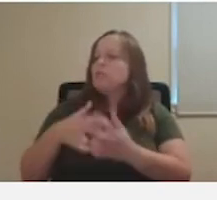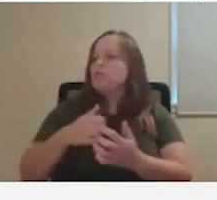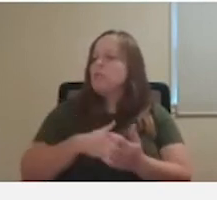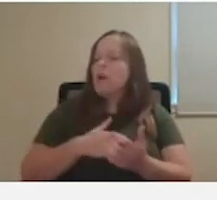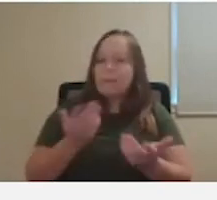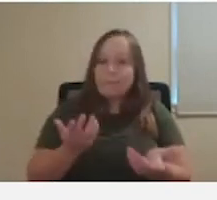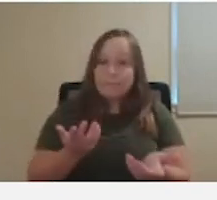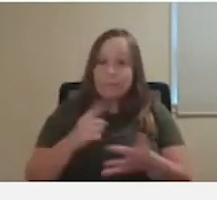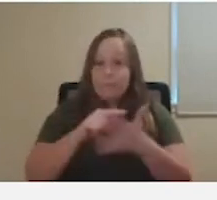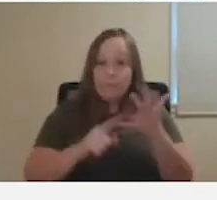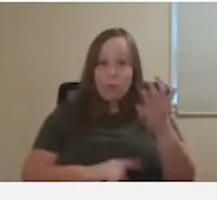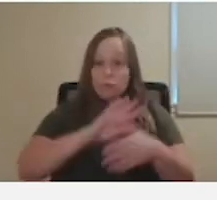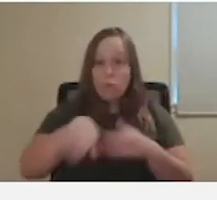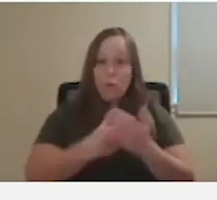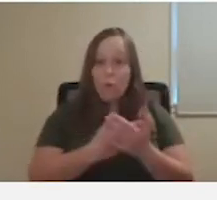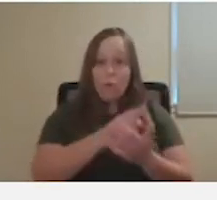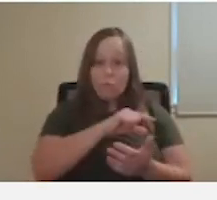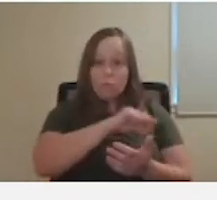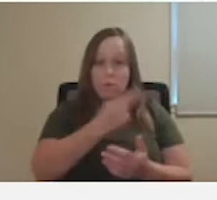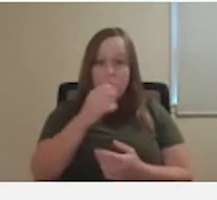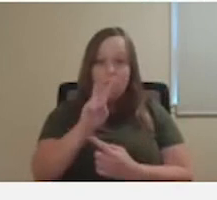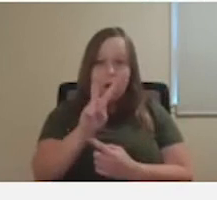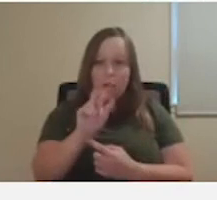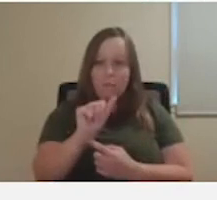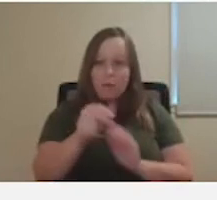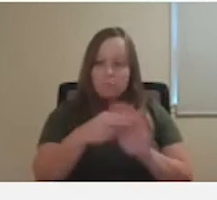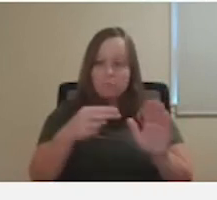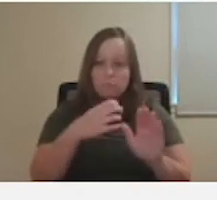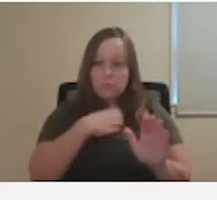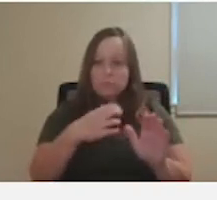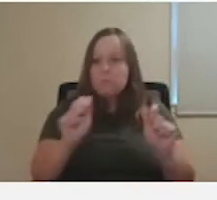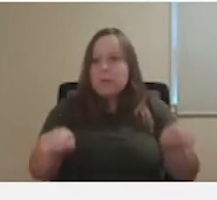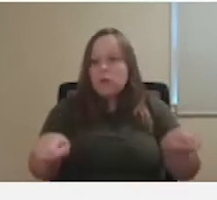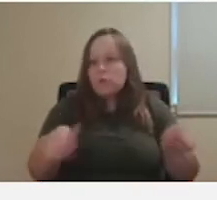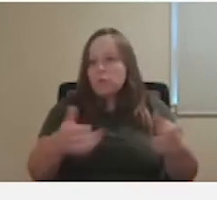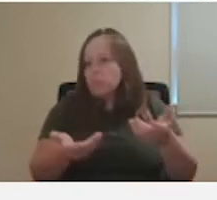those are all potential HAVA complaints.